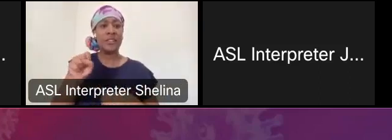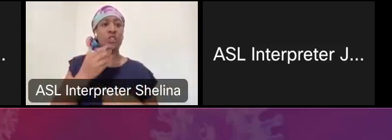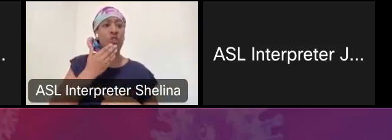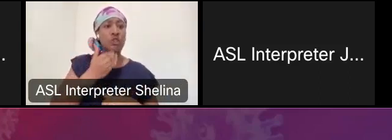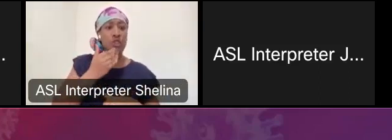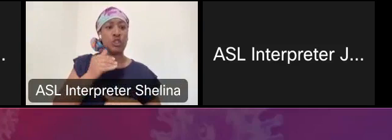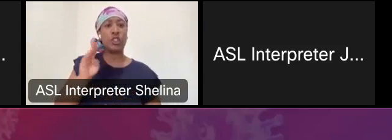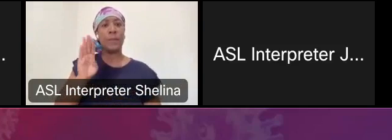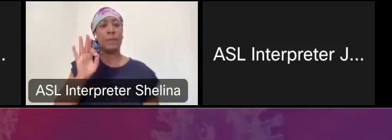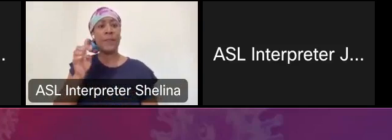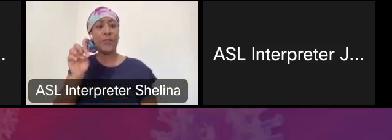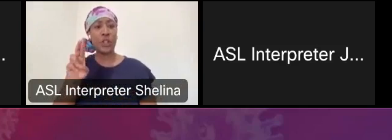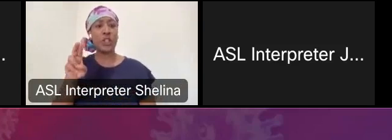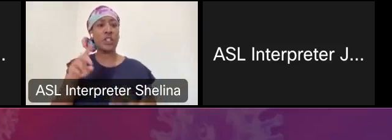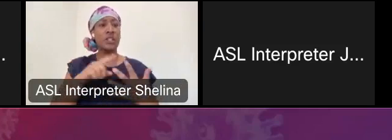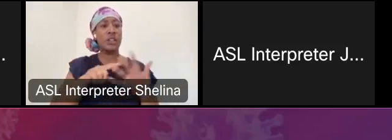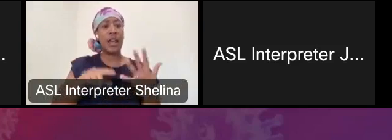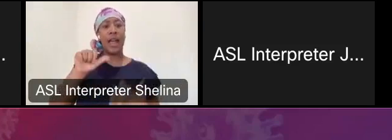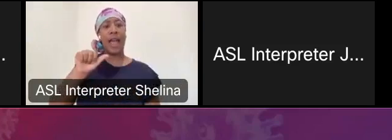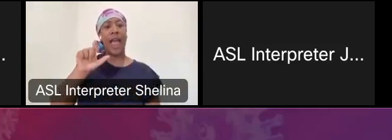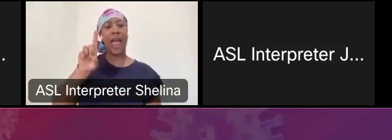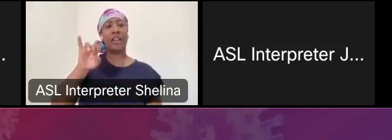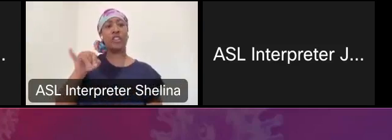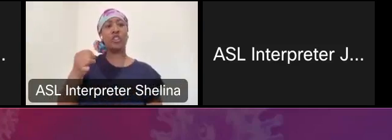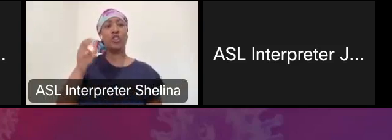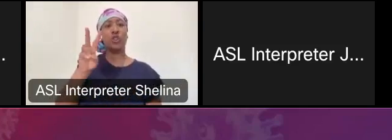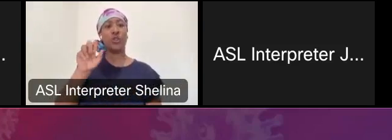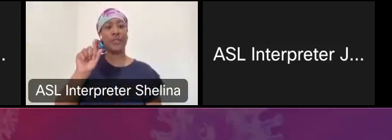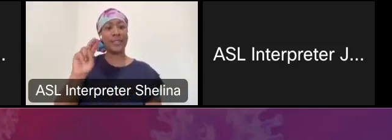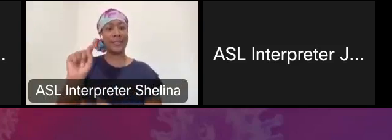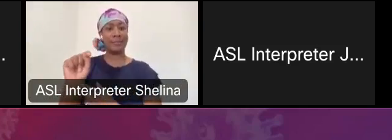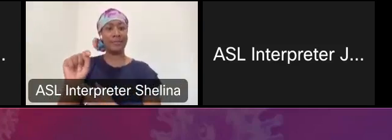Some other basic ingredients include the genetic material.